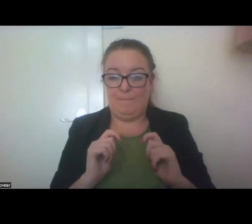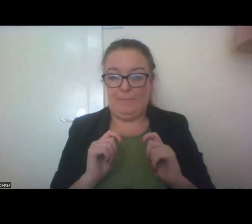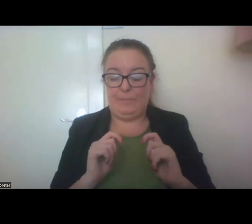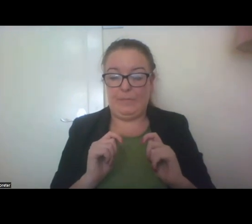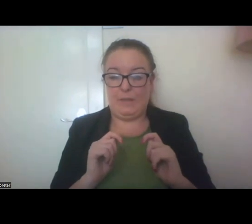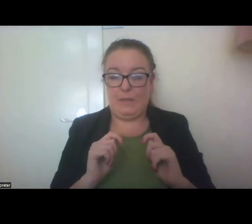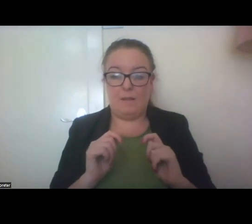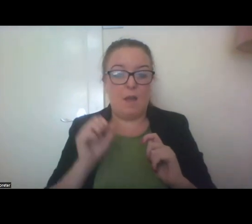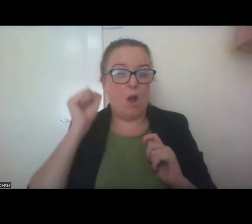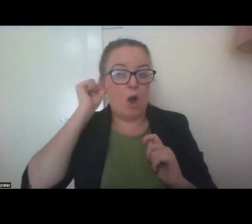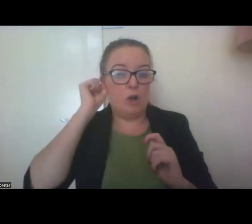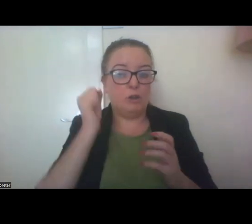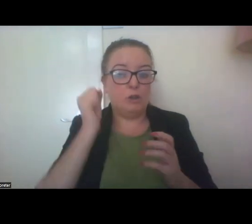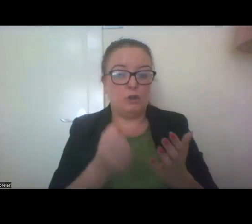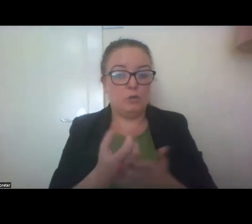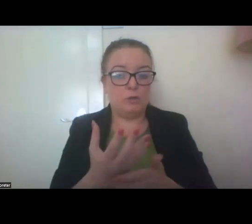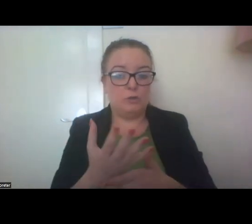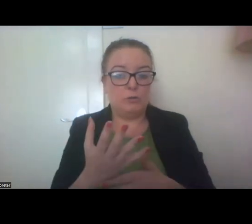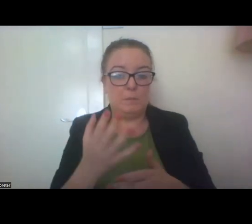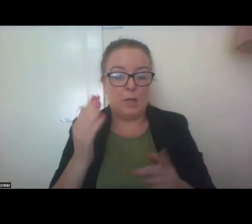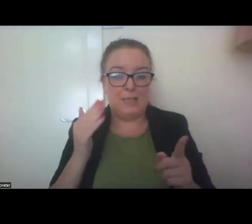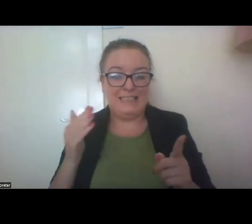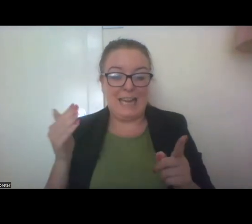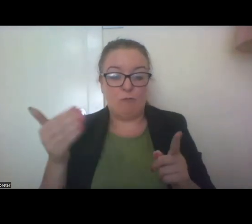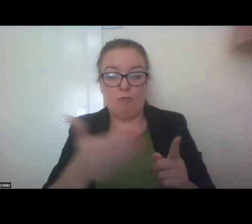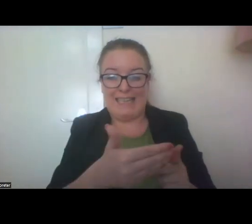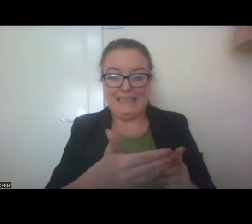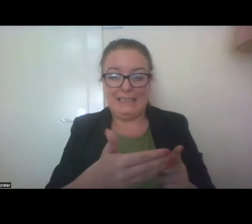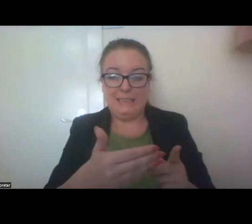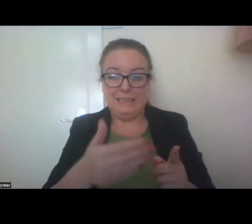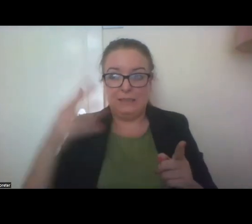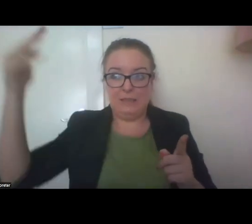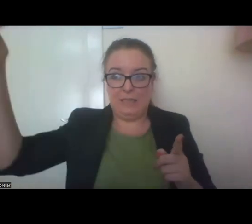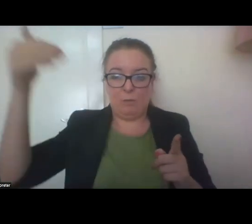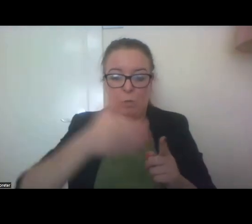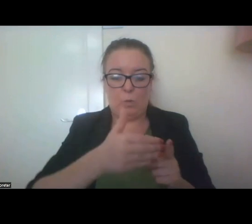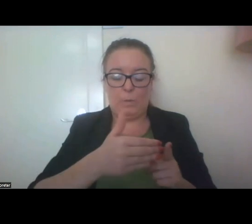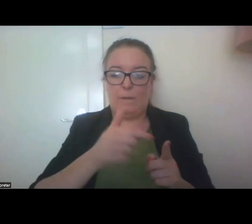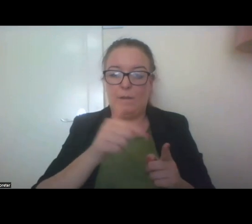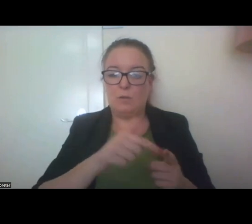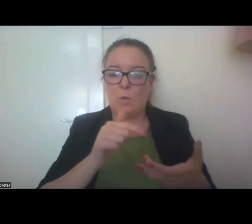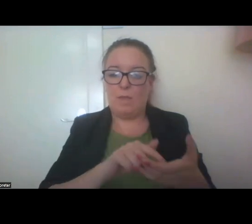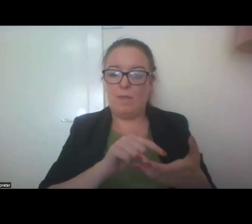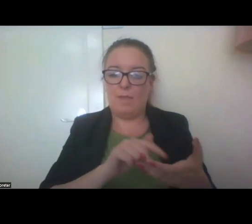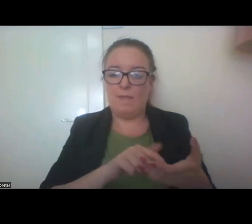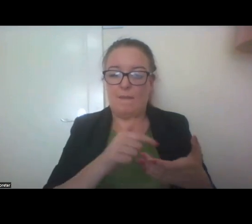direct to the person's Bluetooth device. It sounds great. It's there.